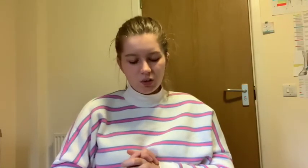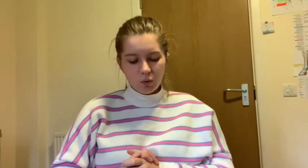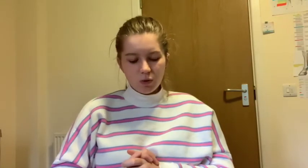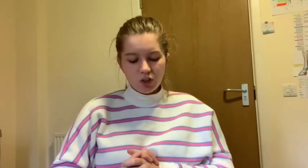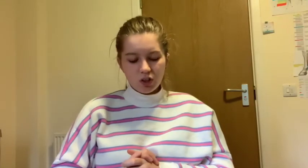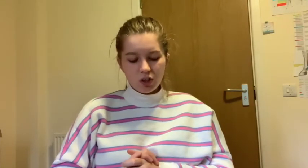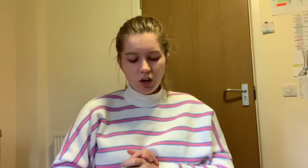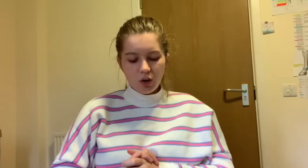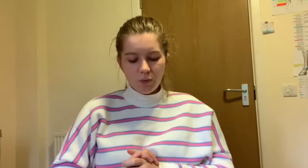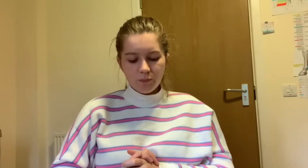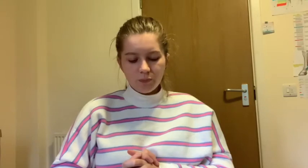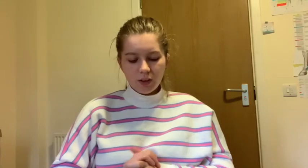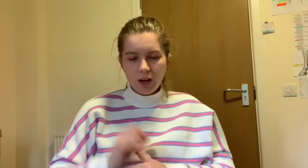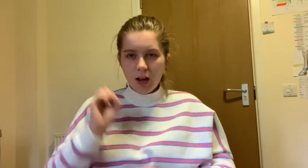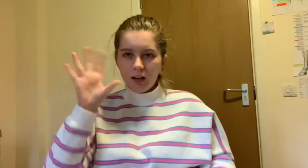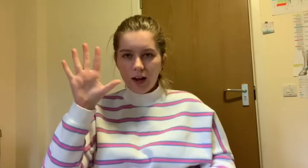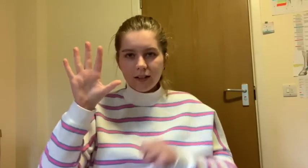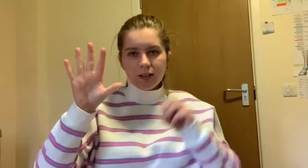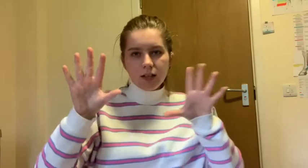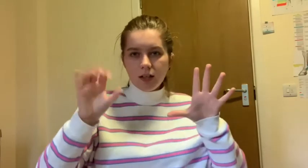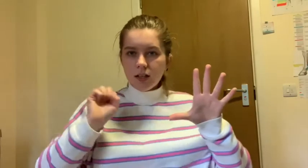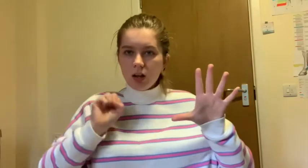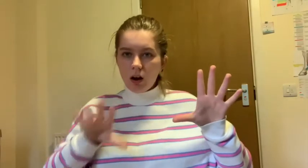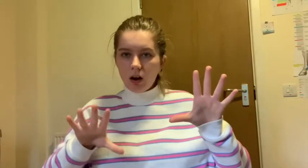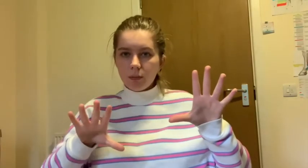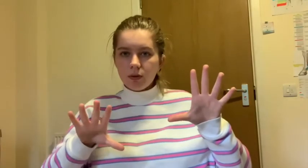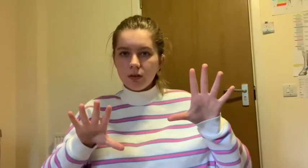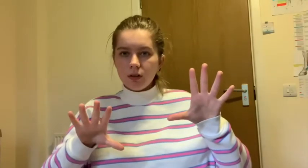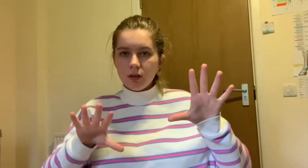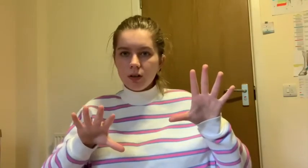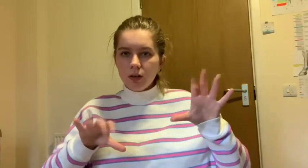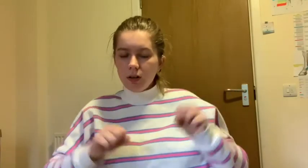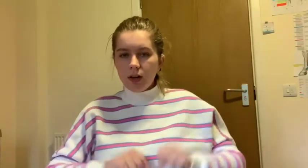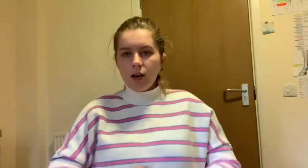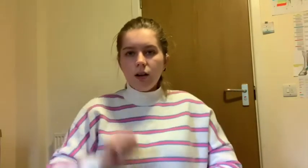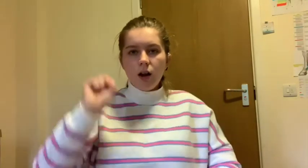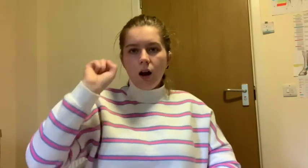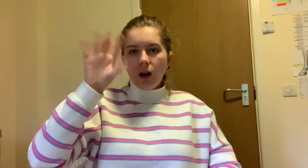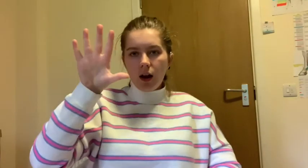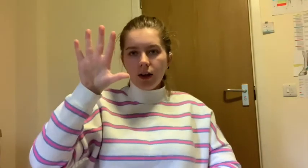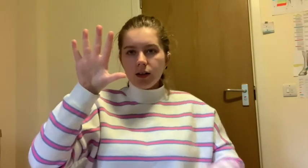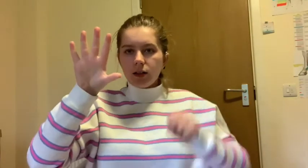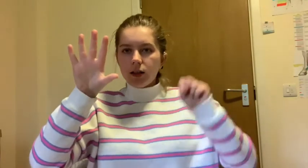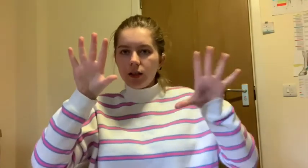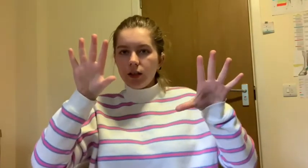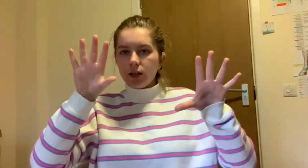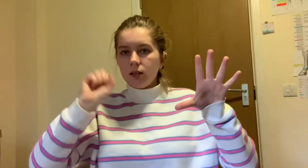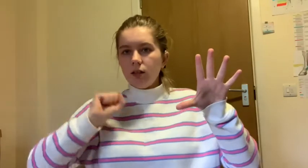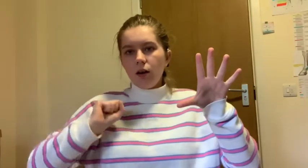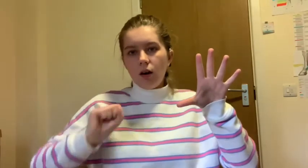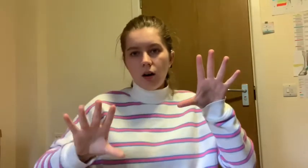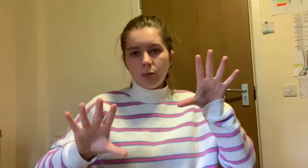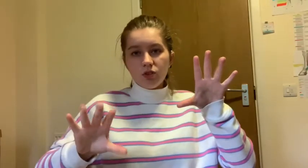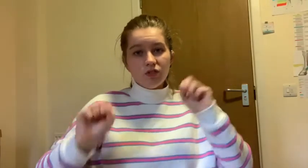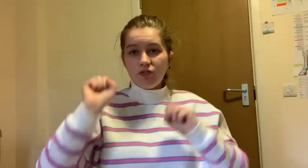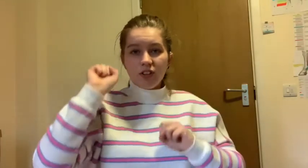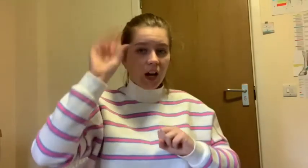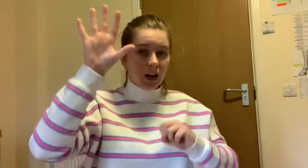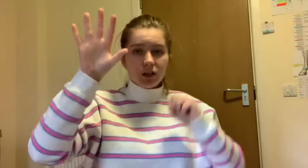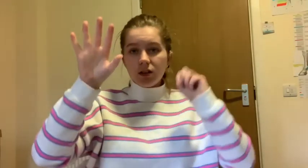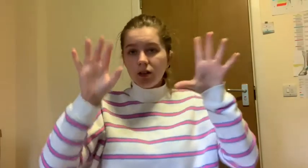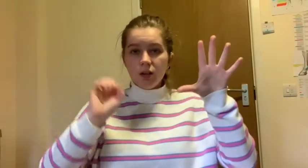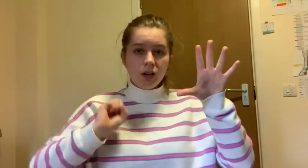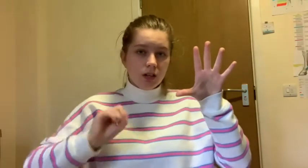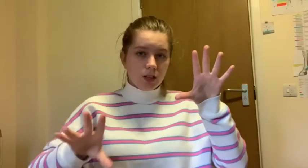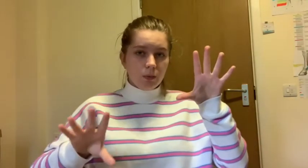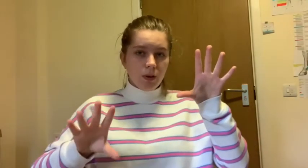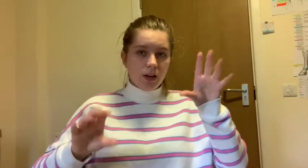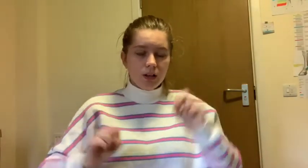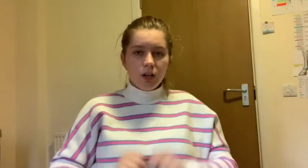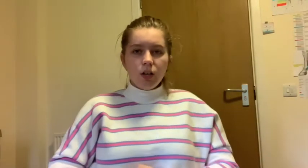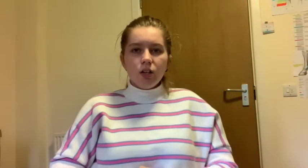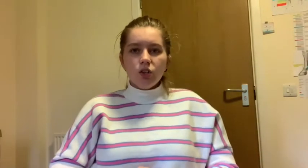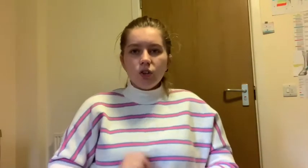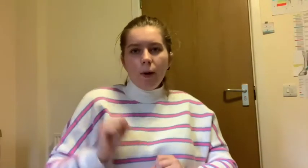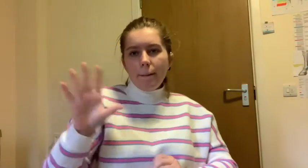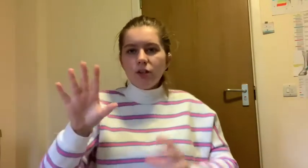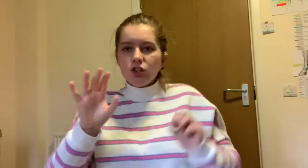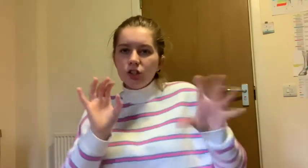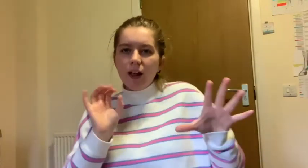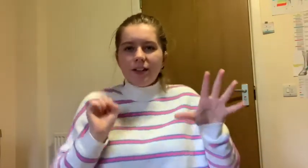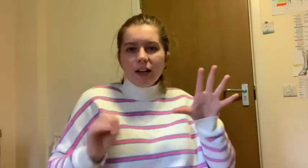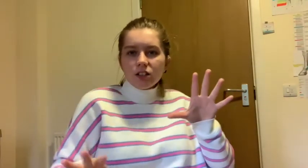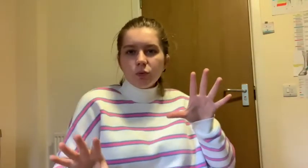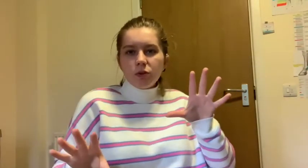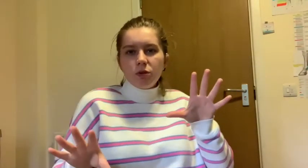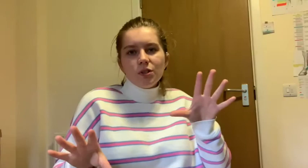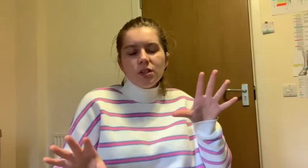So we are going to go "light it up" x2 Flick your hand seperatly and make sure to go you like dance to the music